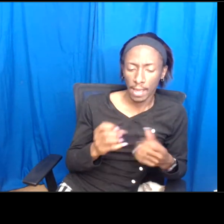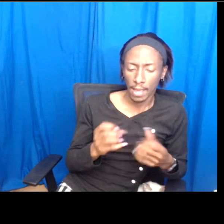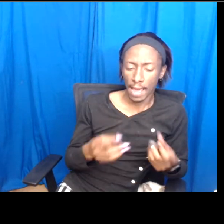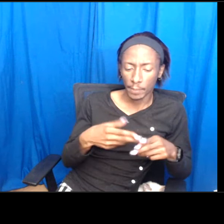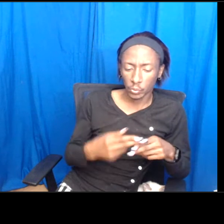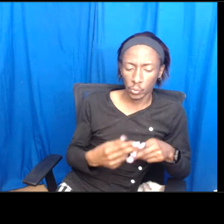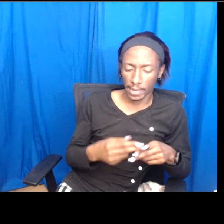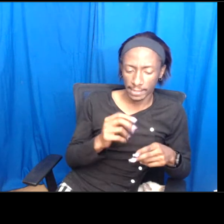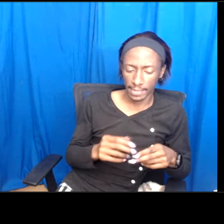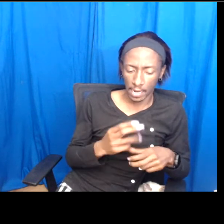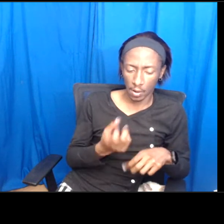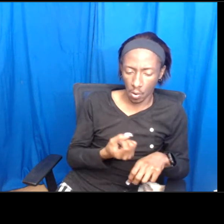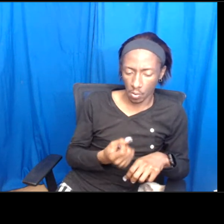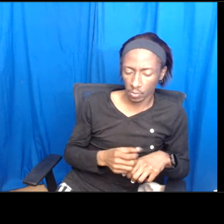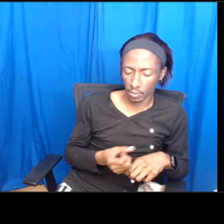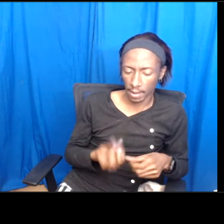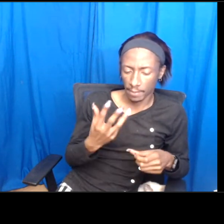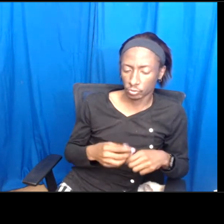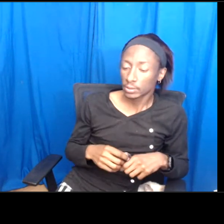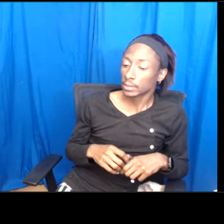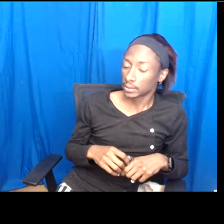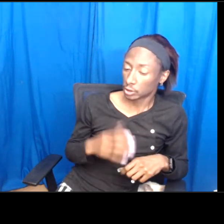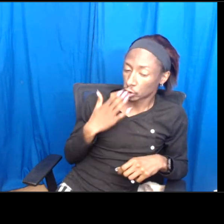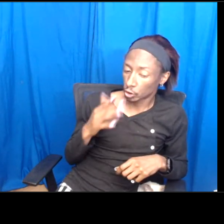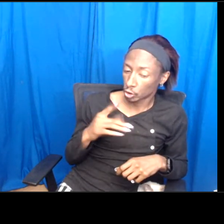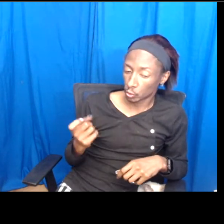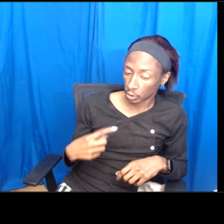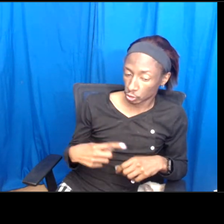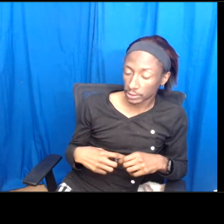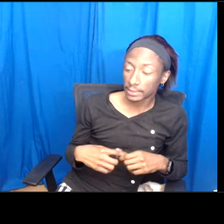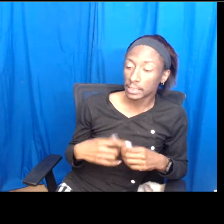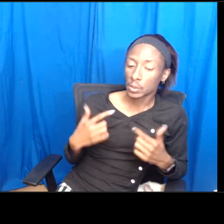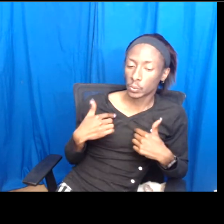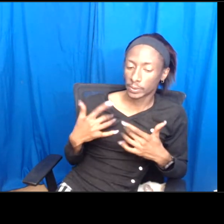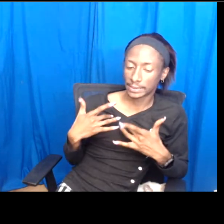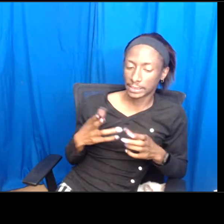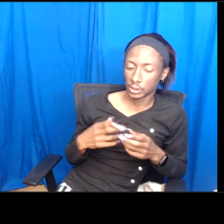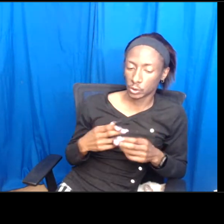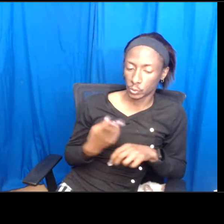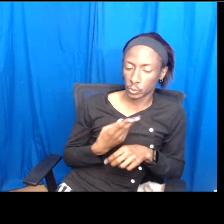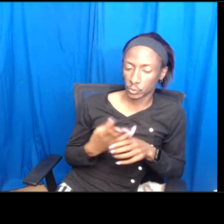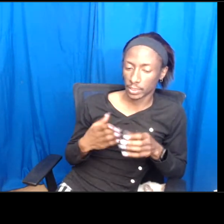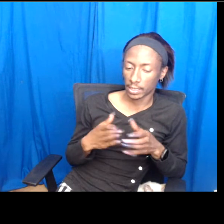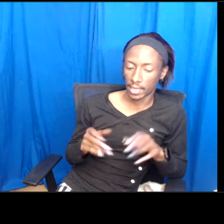That's a good question. So in general, we use a lot of rotorcraft. So that means we use the ones with a lot